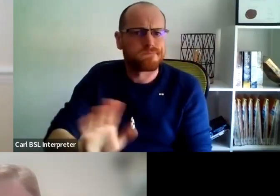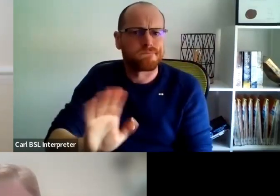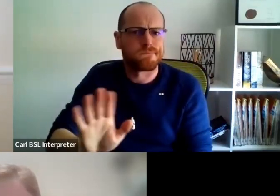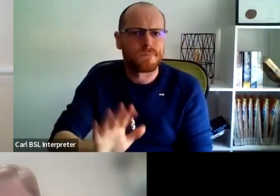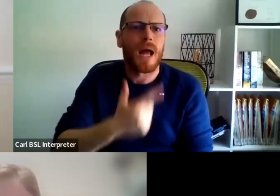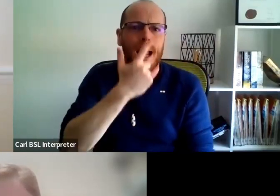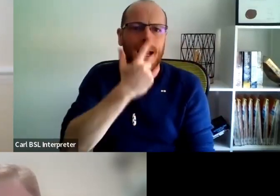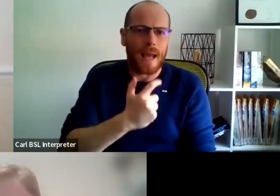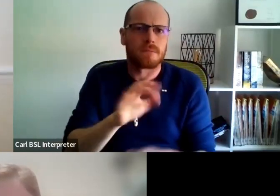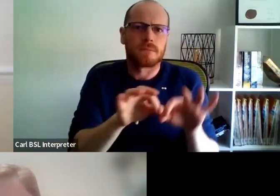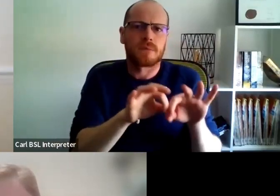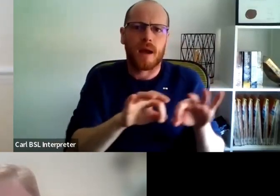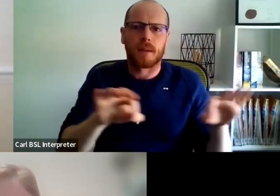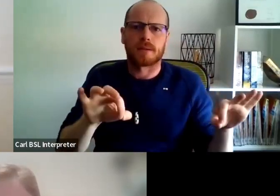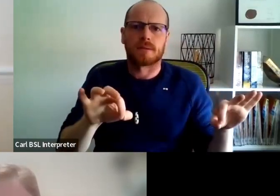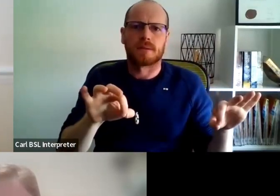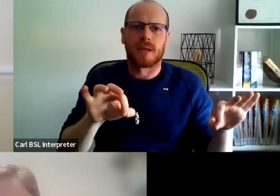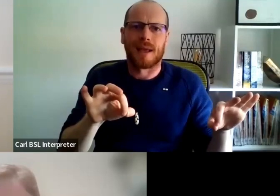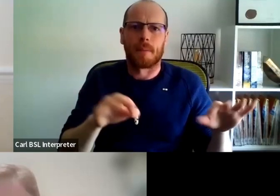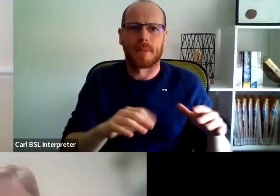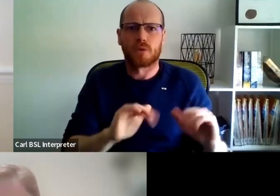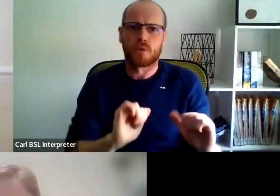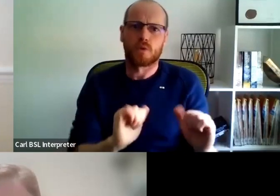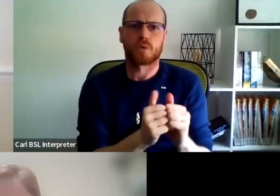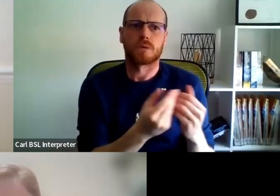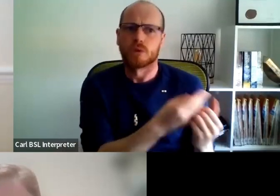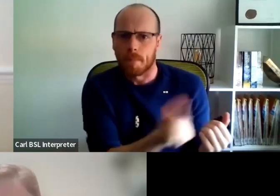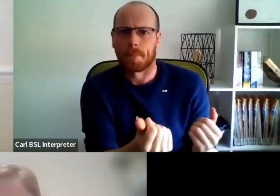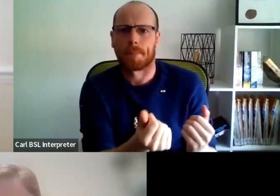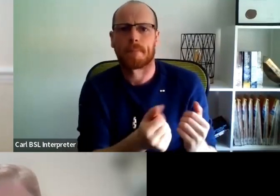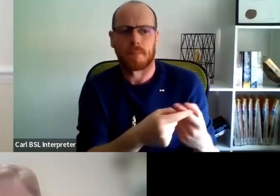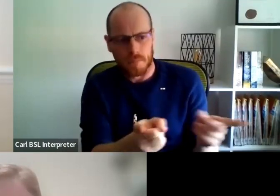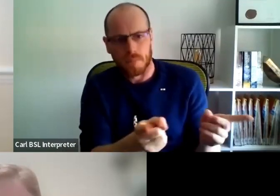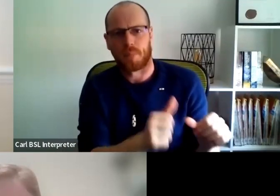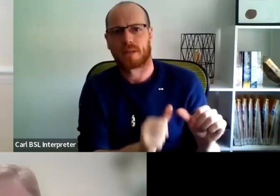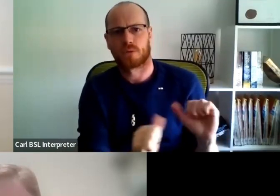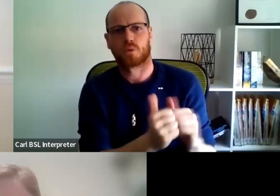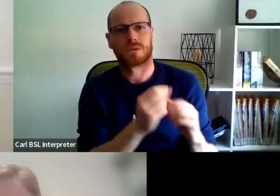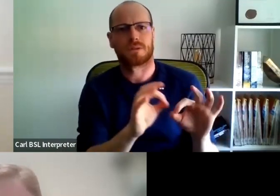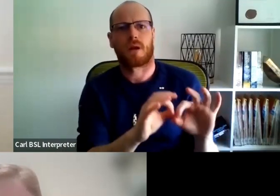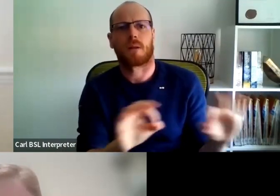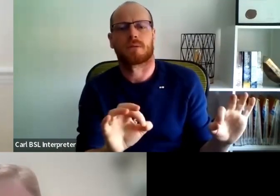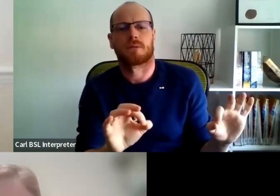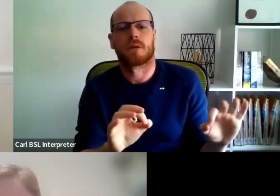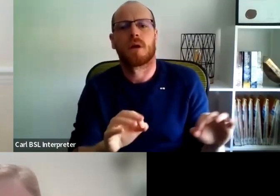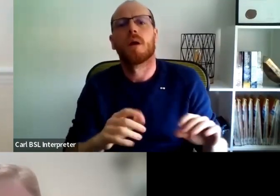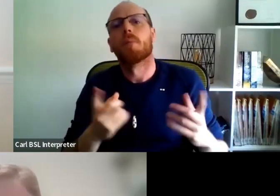create something that's quite special for people. But again, we all I think most of what I've been